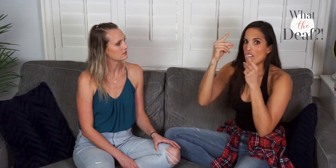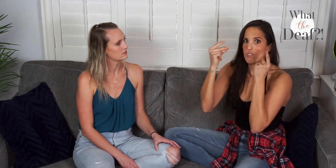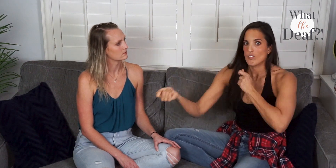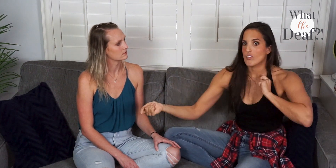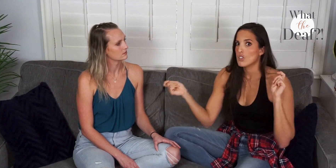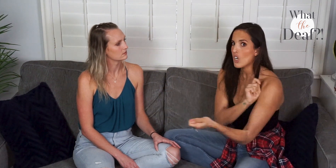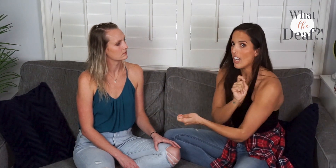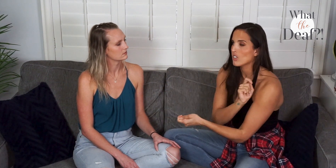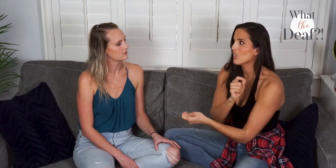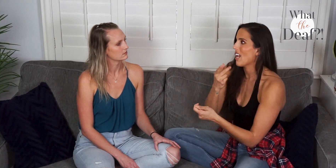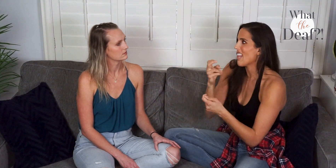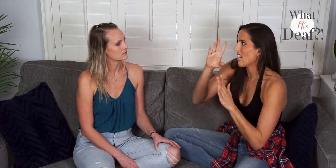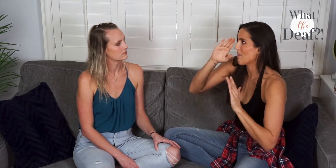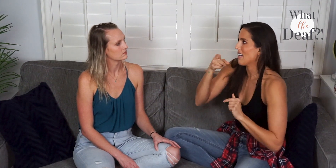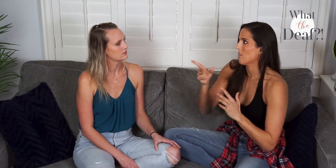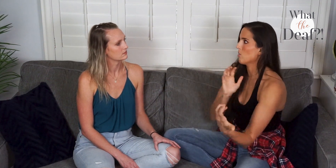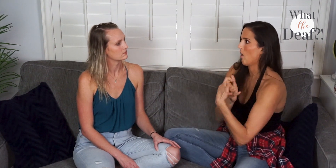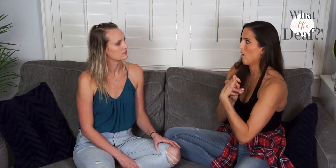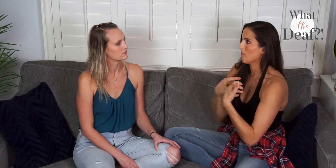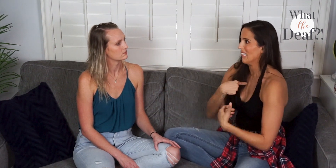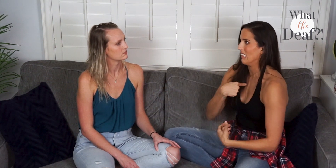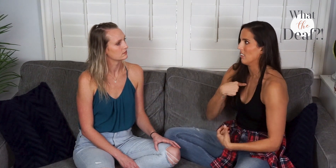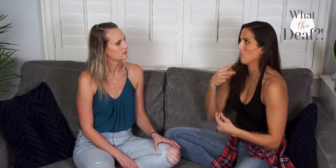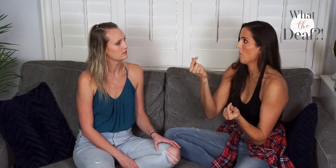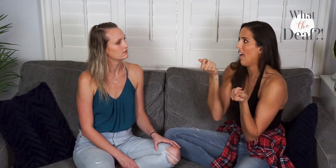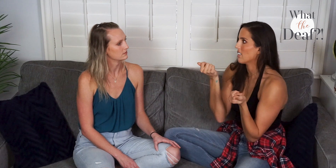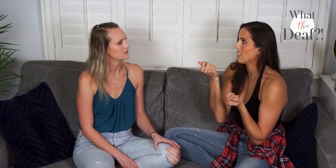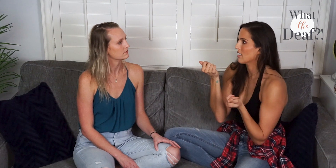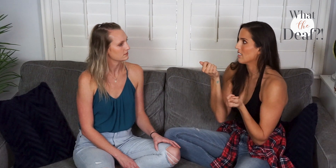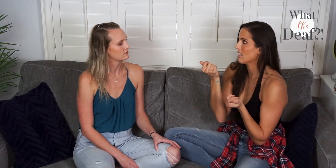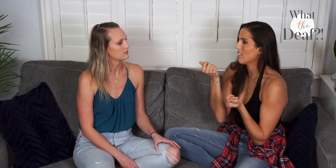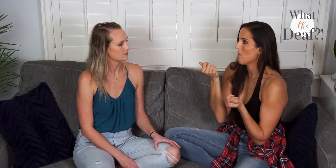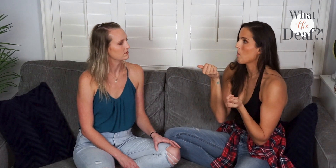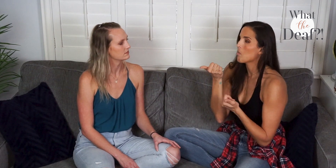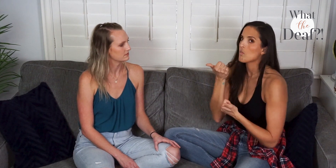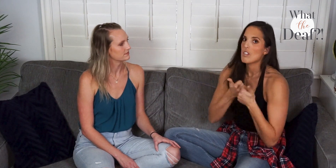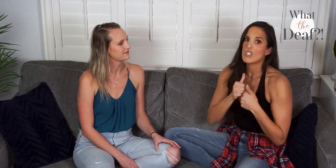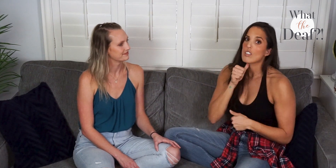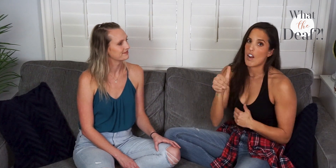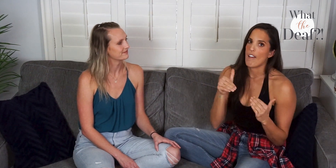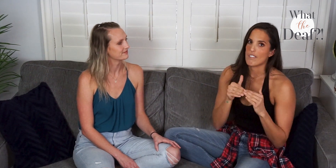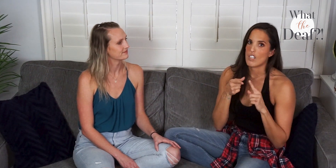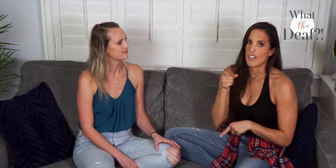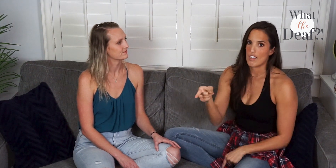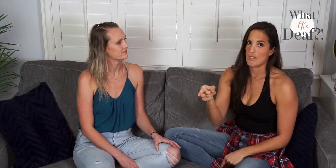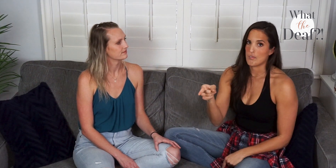And then right away, I decided to change and expected him to accommodate me right away, which is not fair to him.